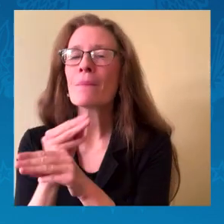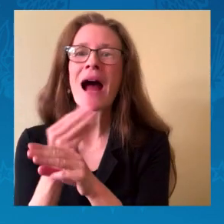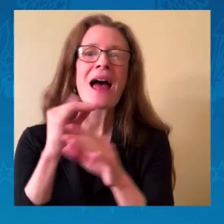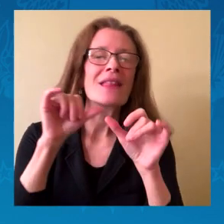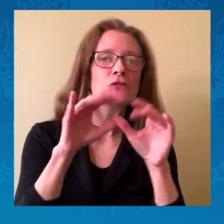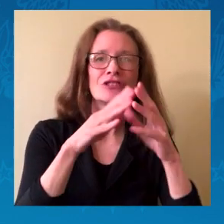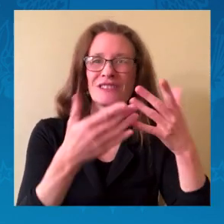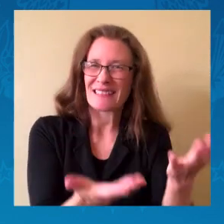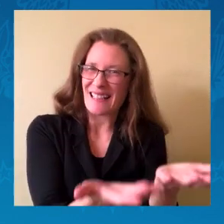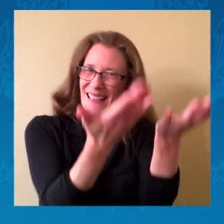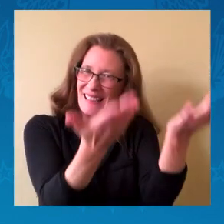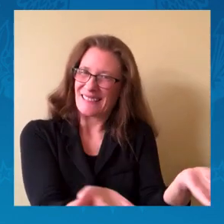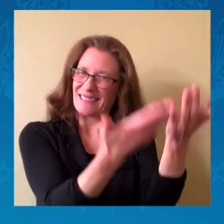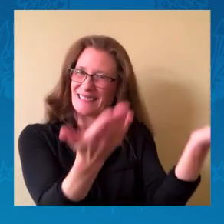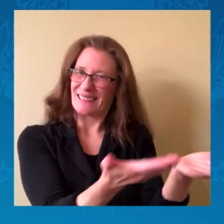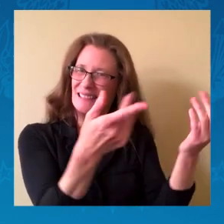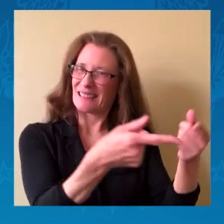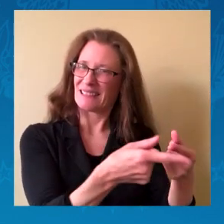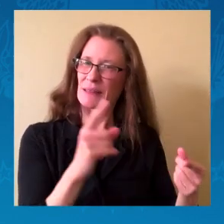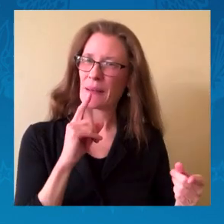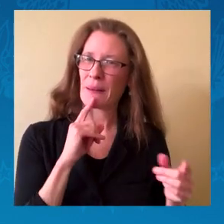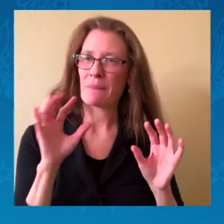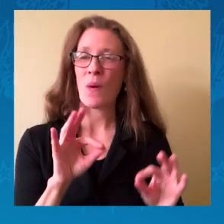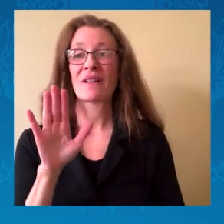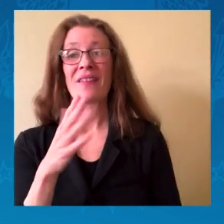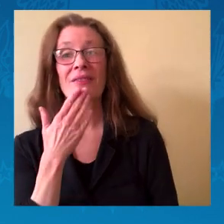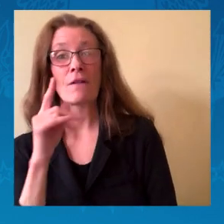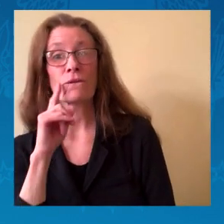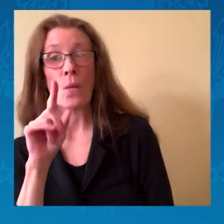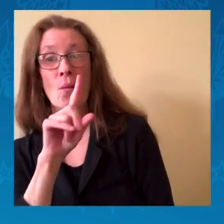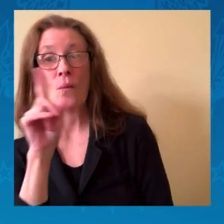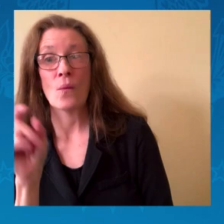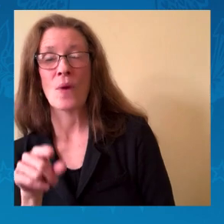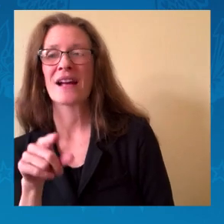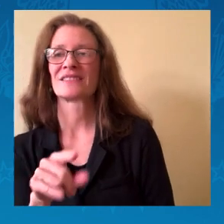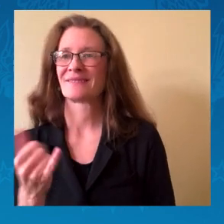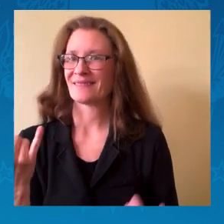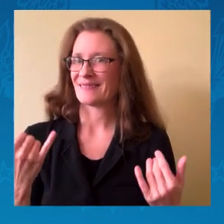but also for having the Department of Education at the table. This very important work.